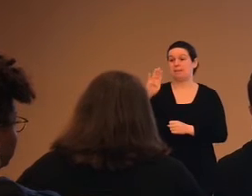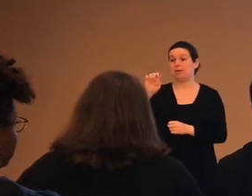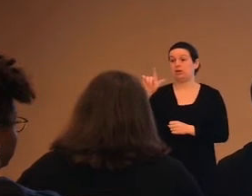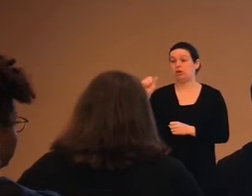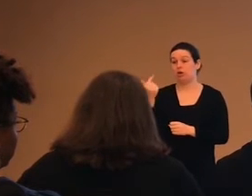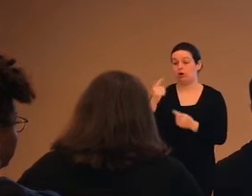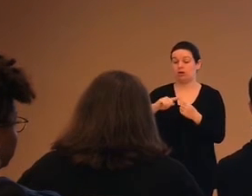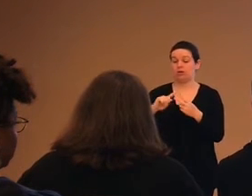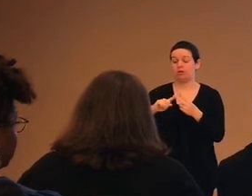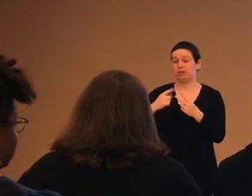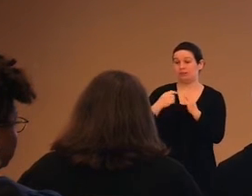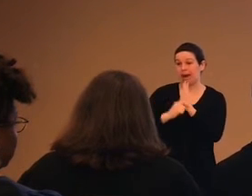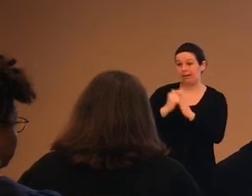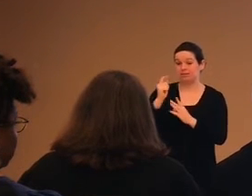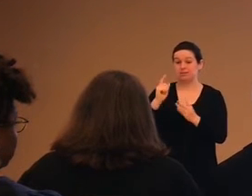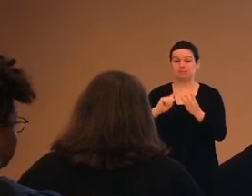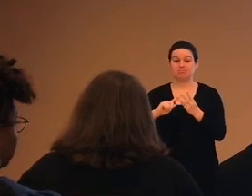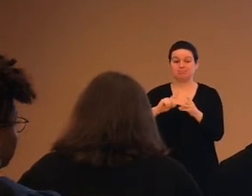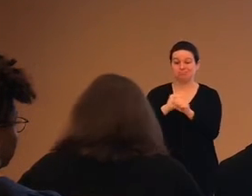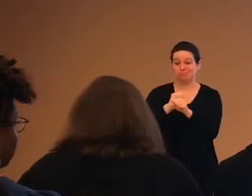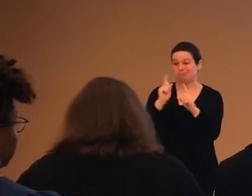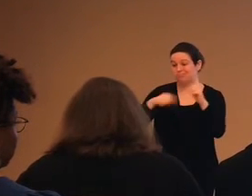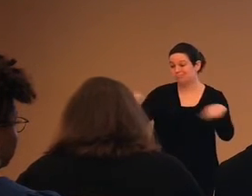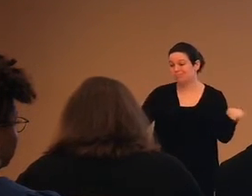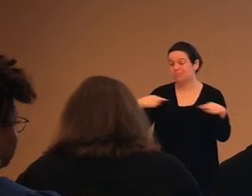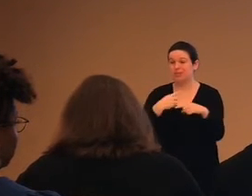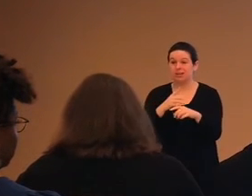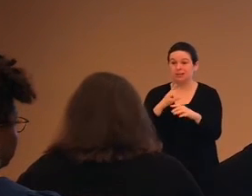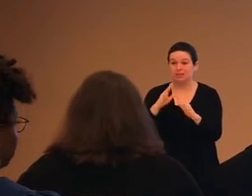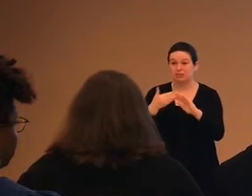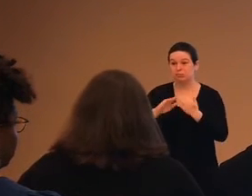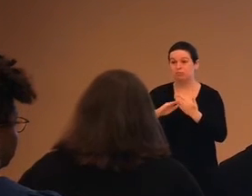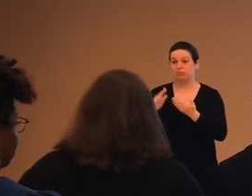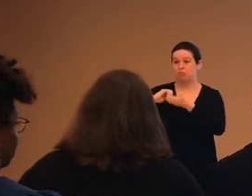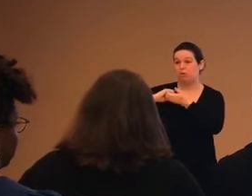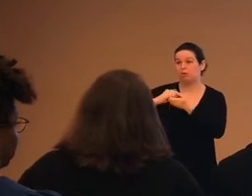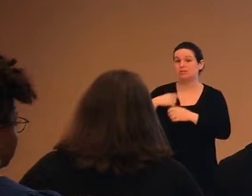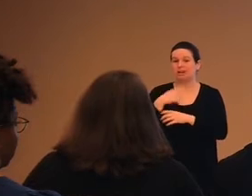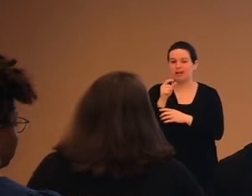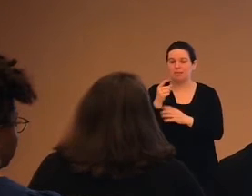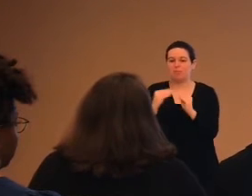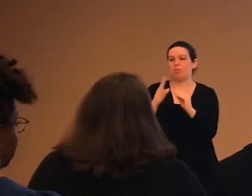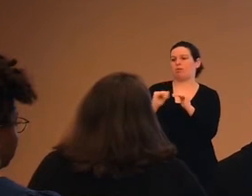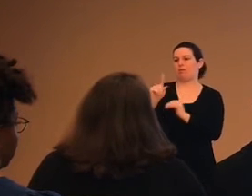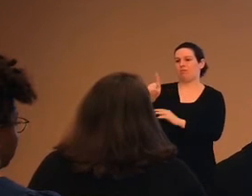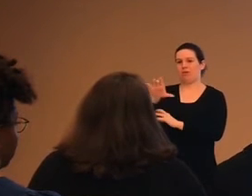Worked with numerous community partners hosted over a hundred events and has probably been on every committee